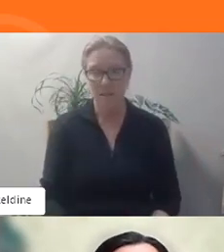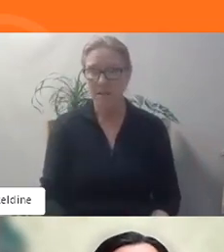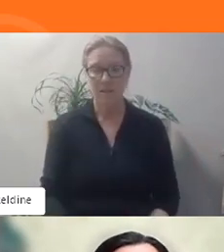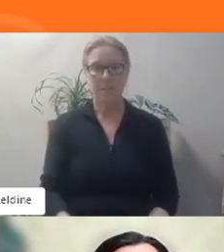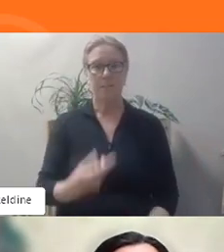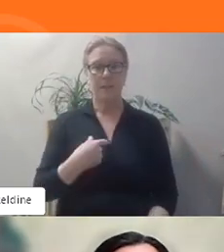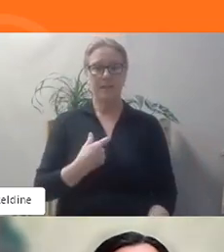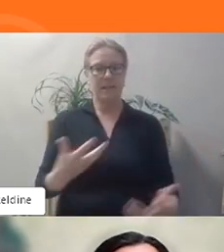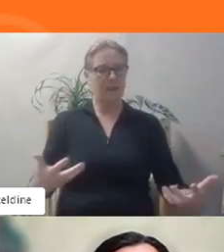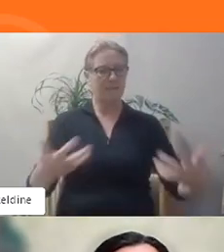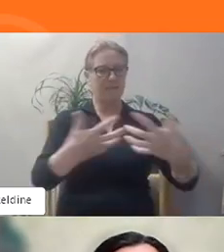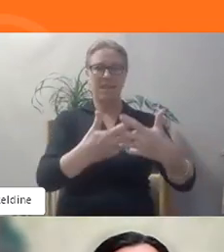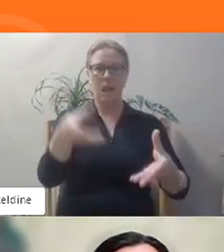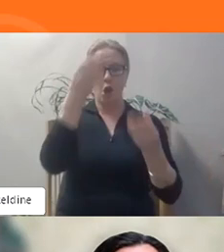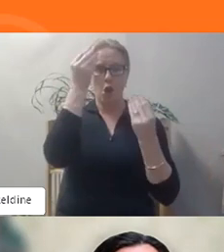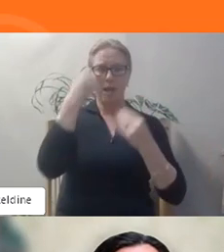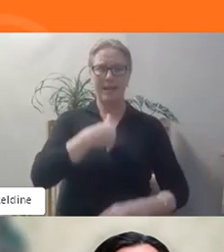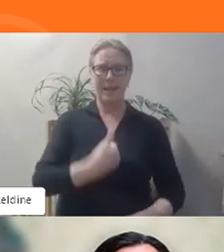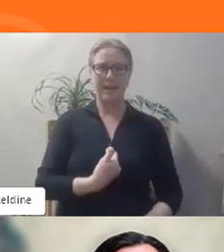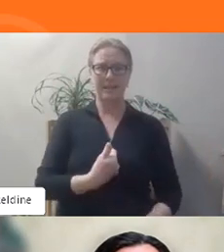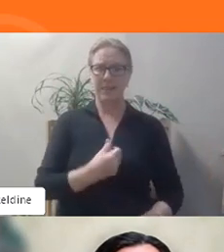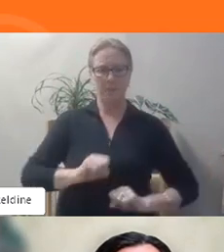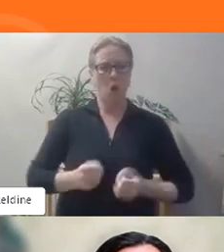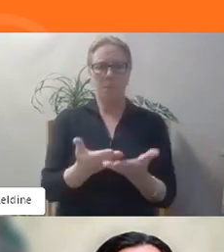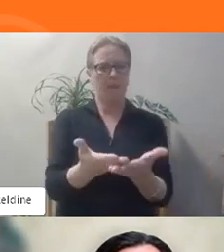learning needs. They have not been given the right support. They're